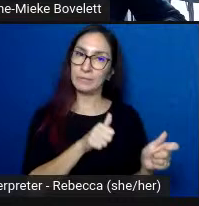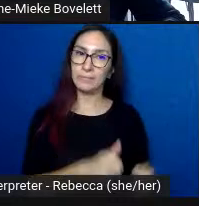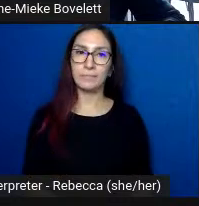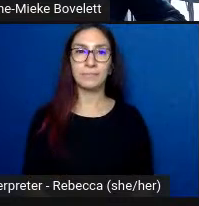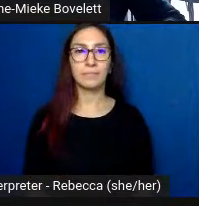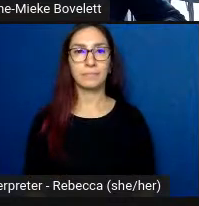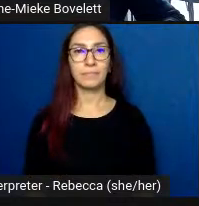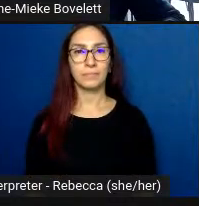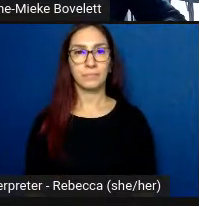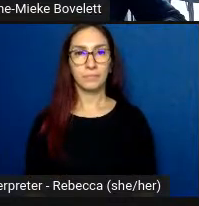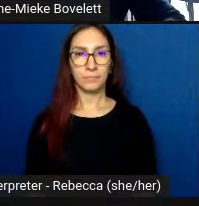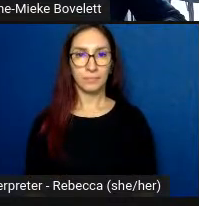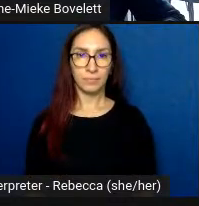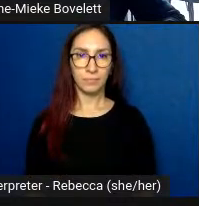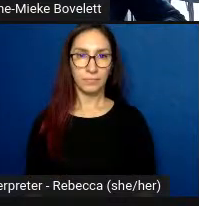Lazar Bulatovic: Sounds like it is …